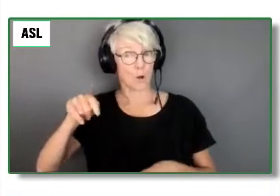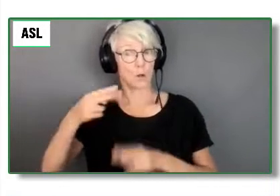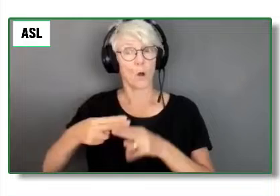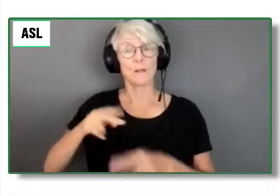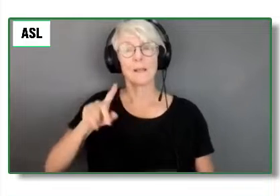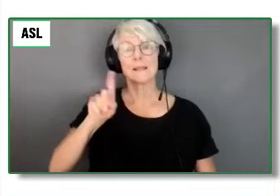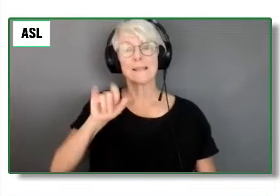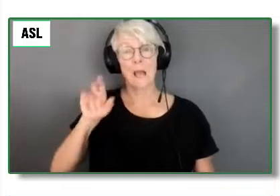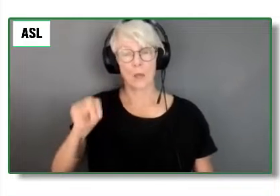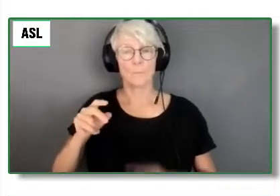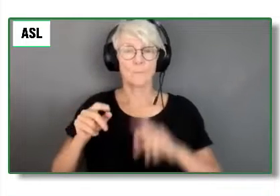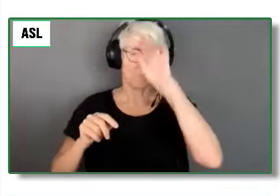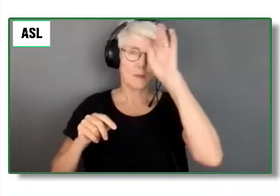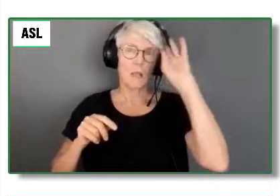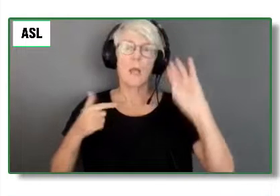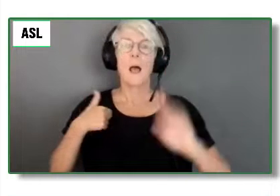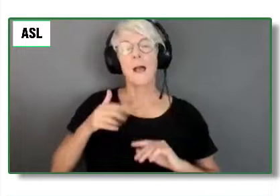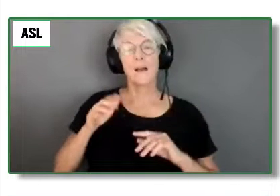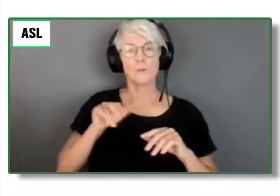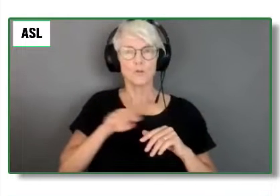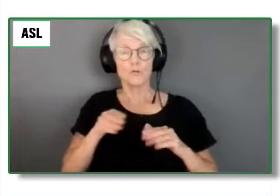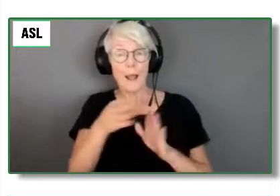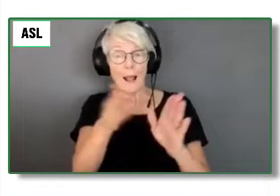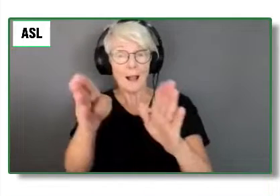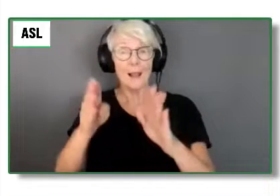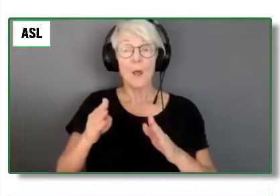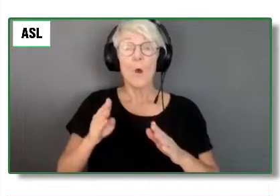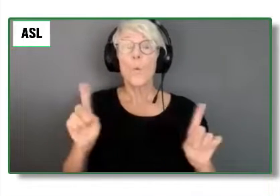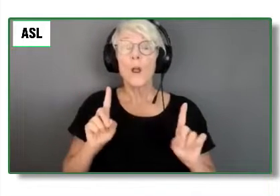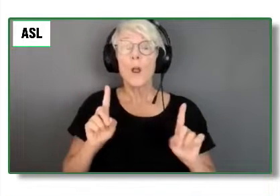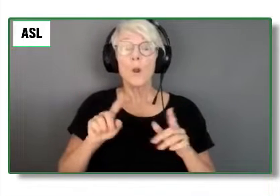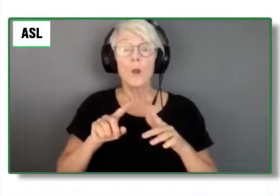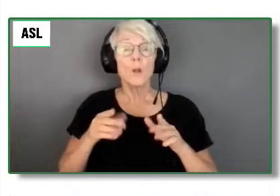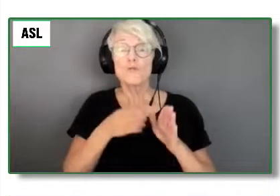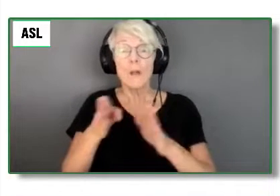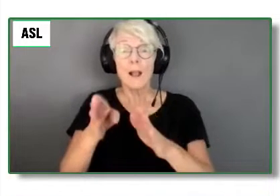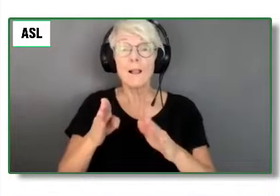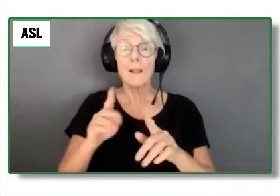which was great because I was short on time. I got out and about a quarter mile